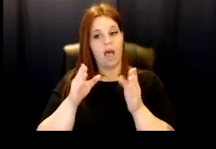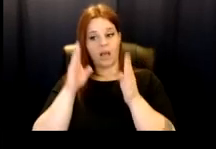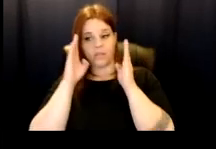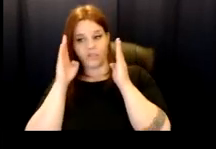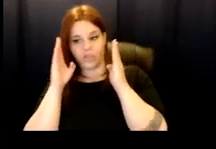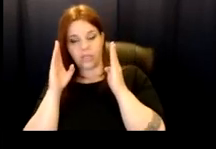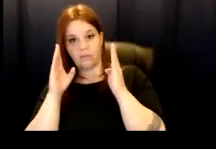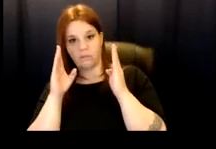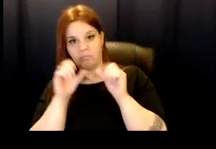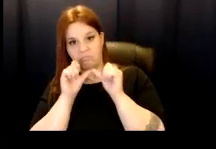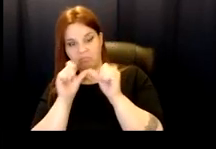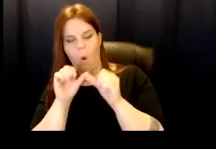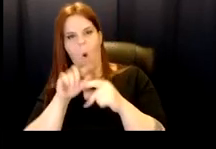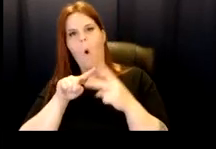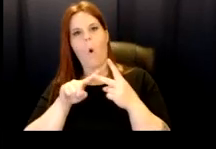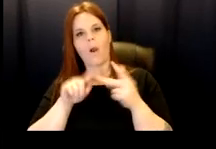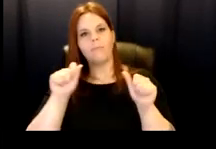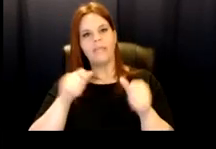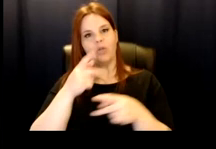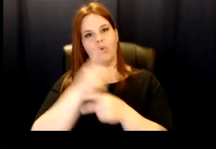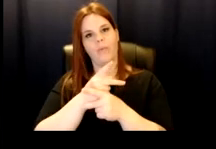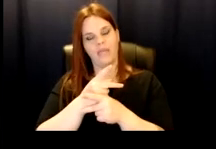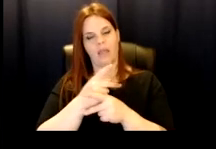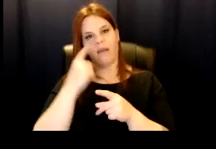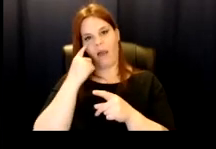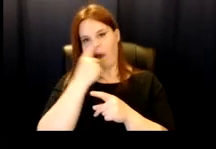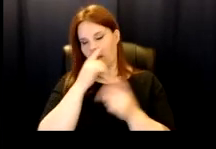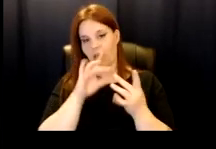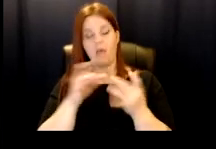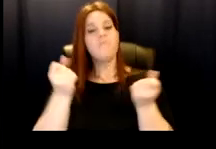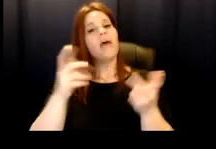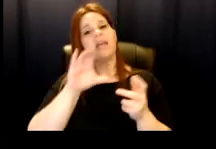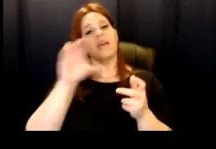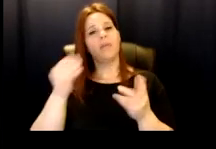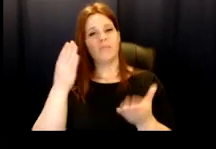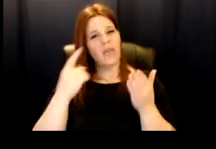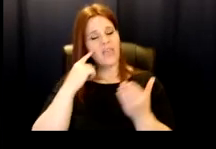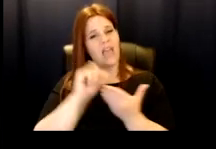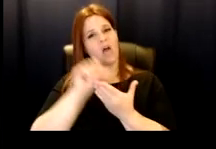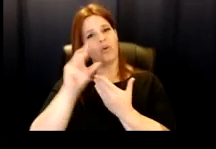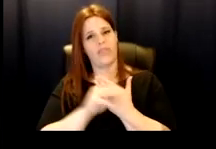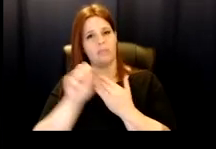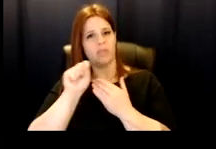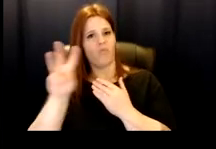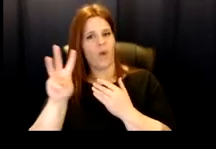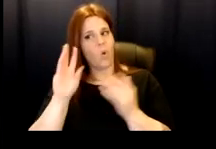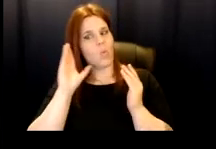many employers may also believe that algorithmic driven software will identify characteristics